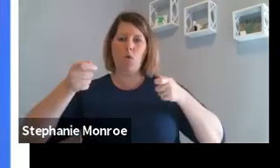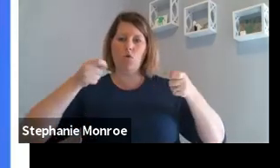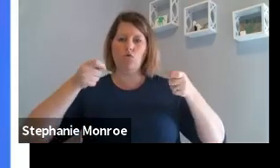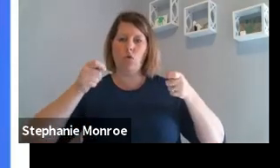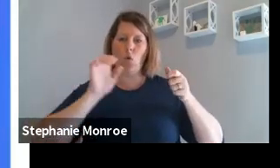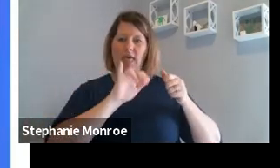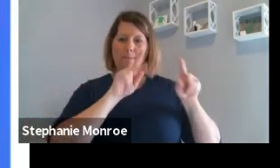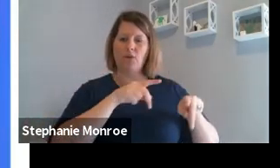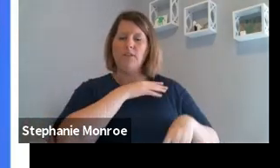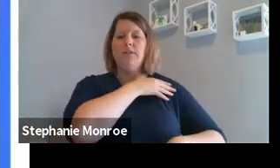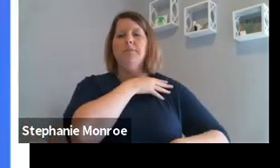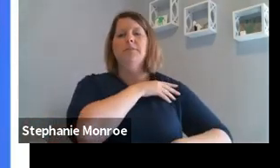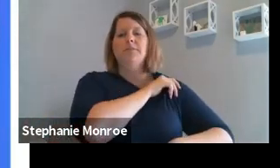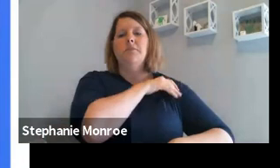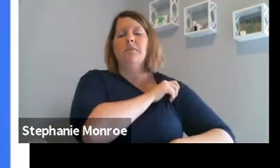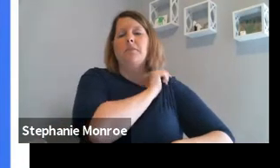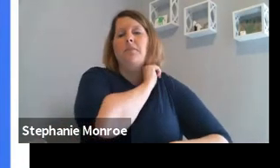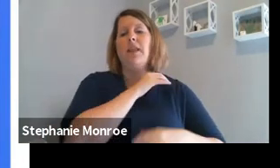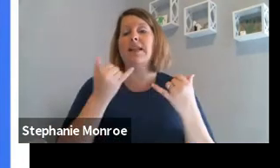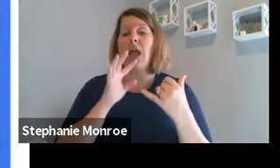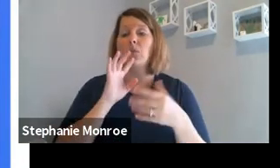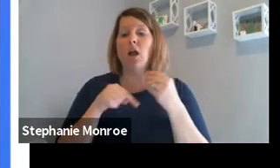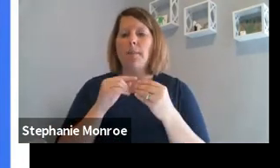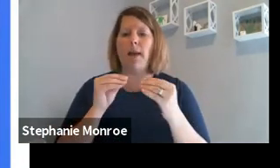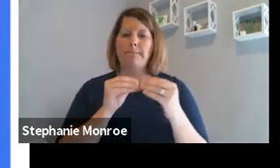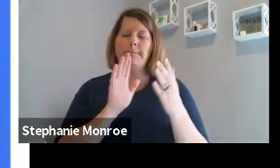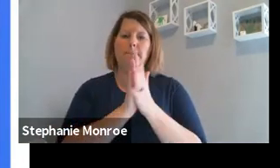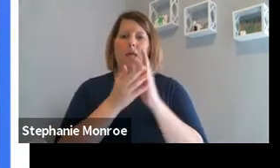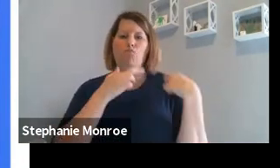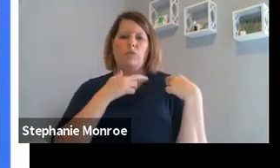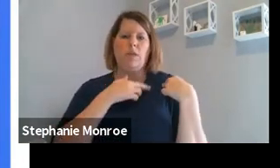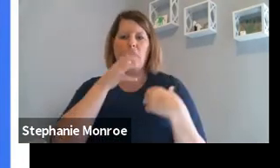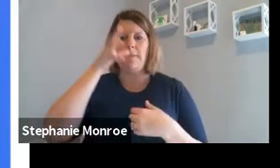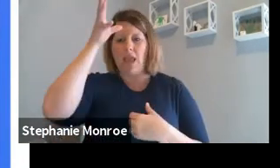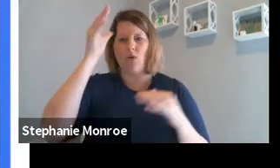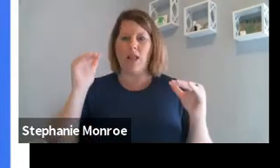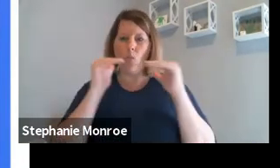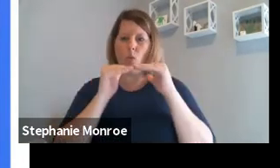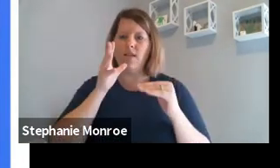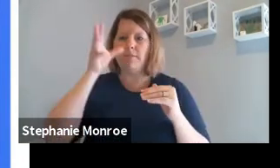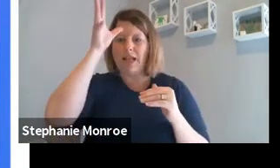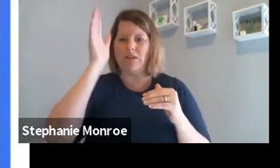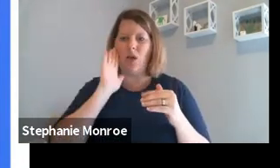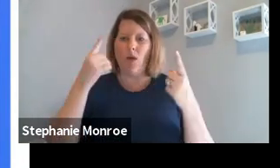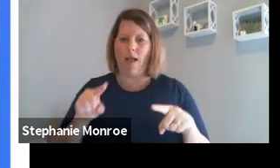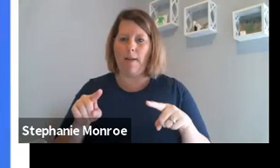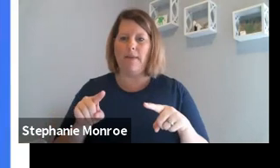Now we're talking about being was responsible for parenting, for the quality of parenting, that is going to take place in this household